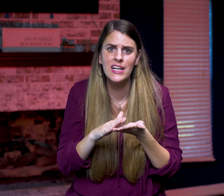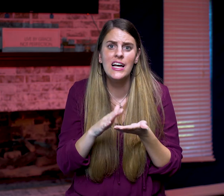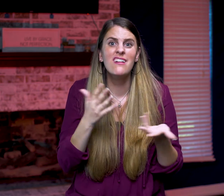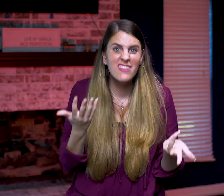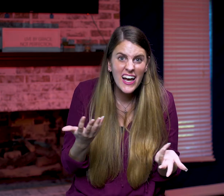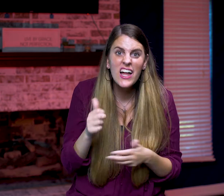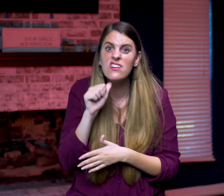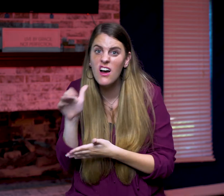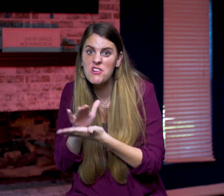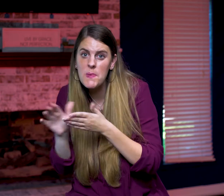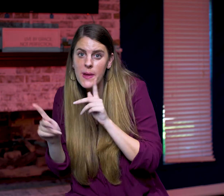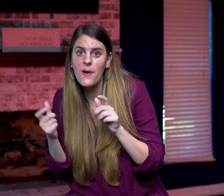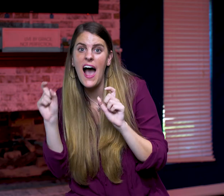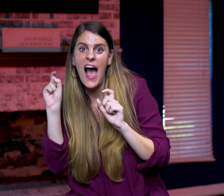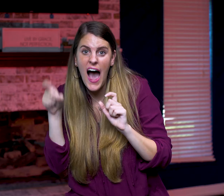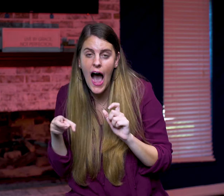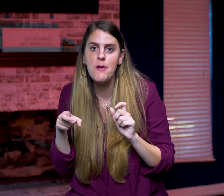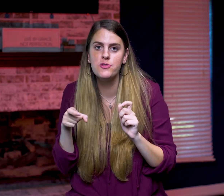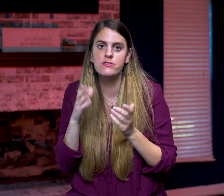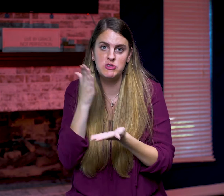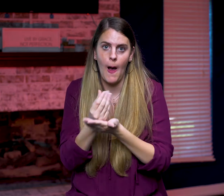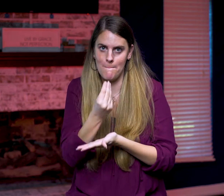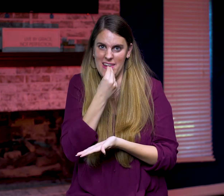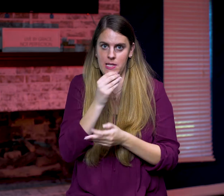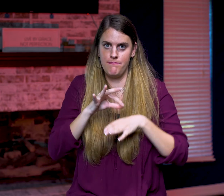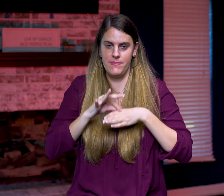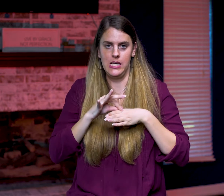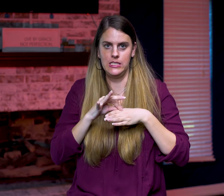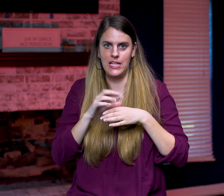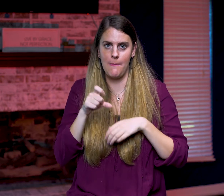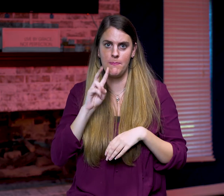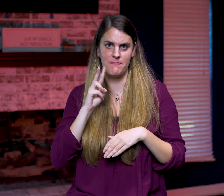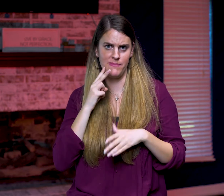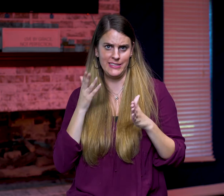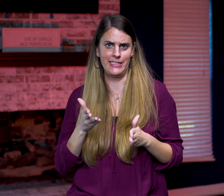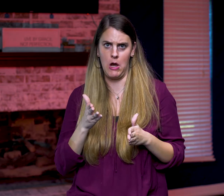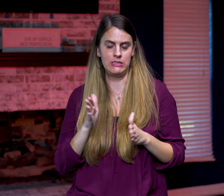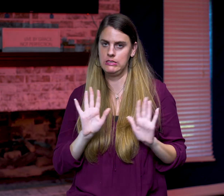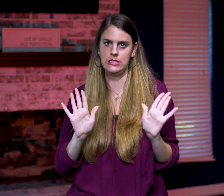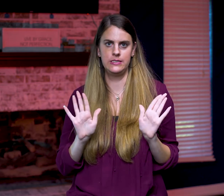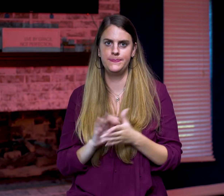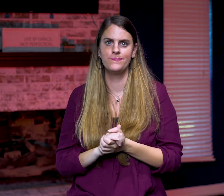then unclean people had to be vegetarians by default.